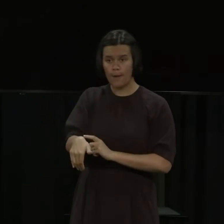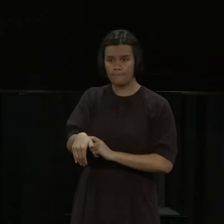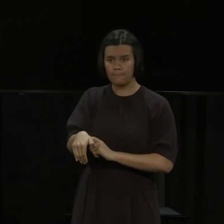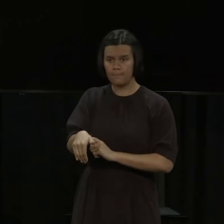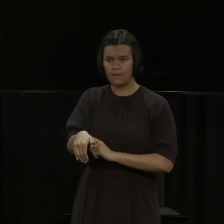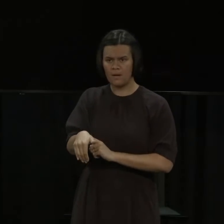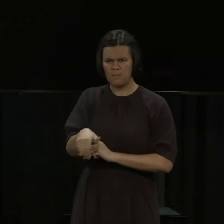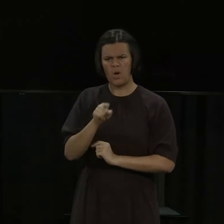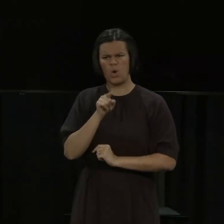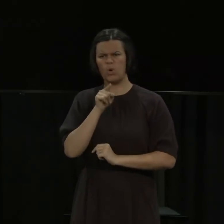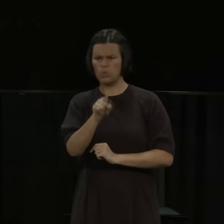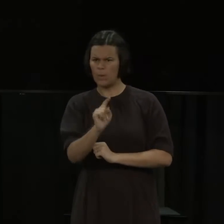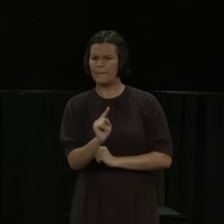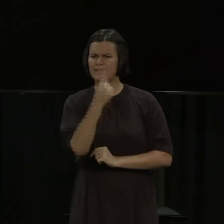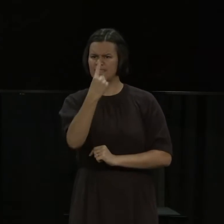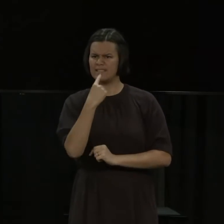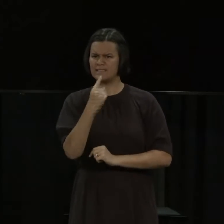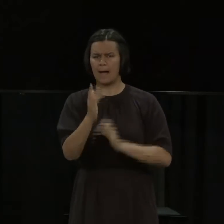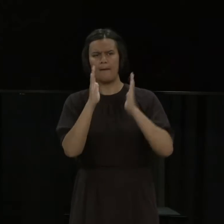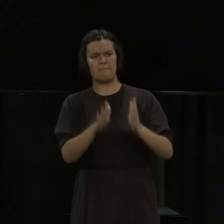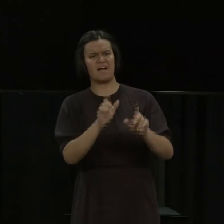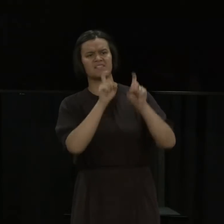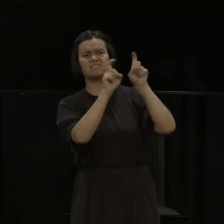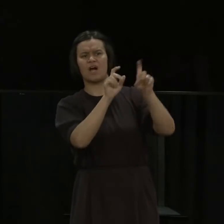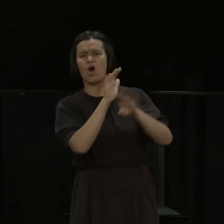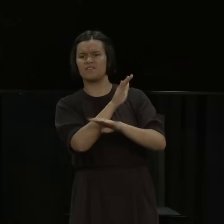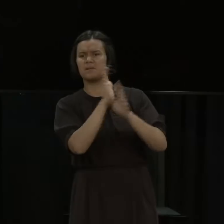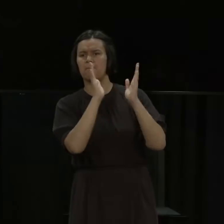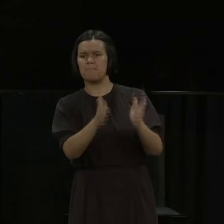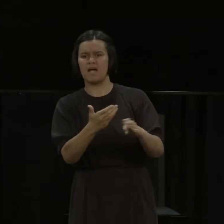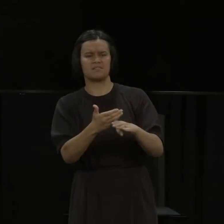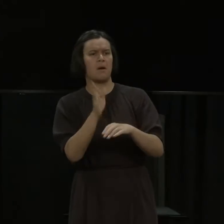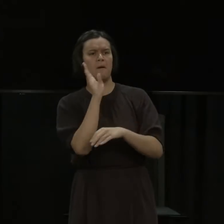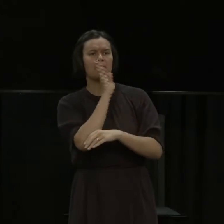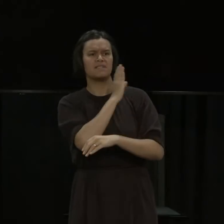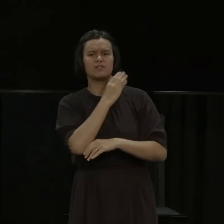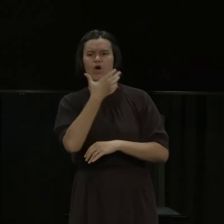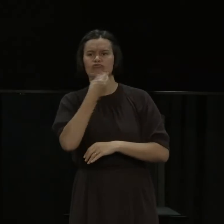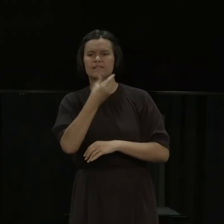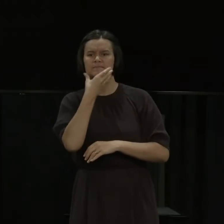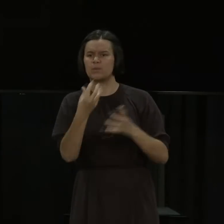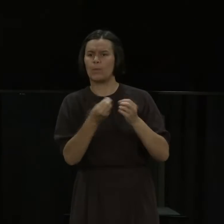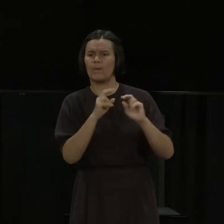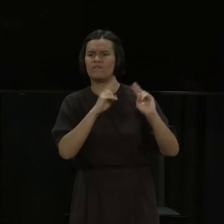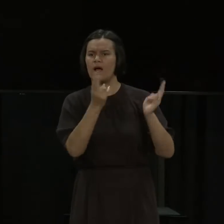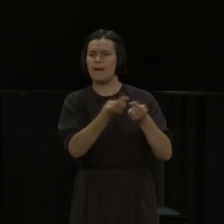many New Zealanders that want to come home and you are sayin,